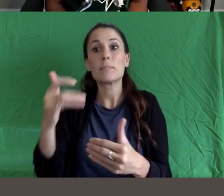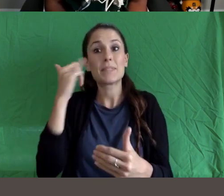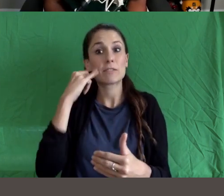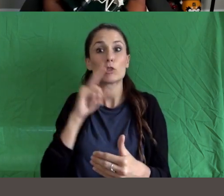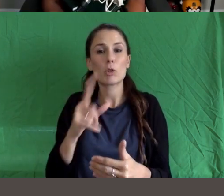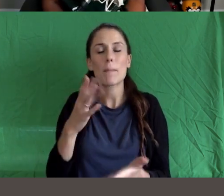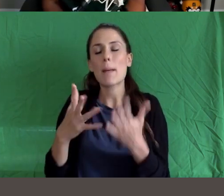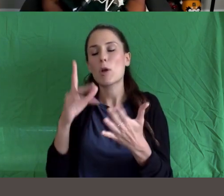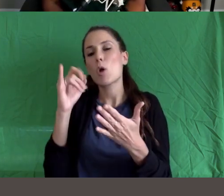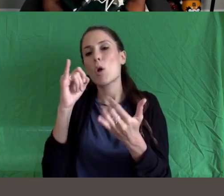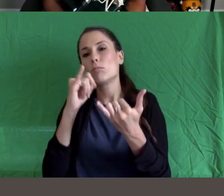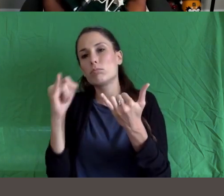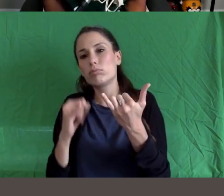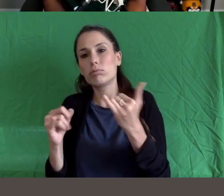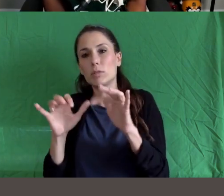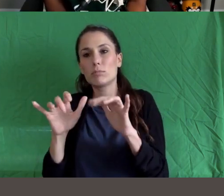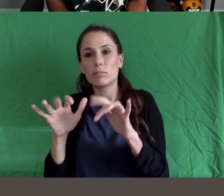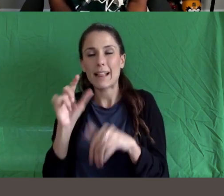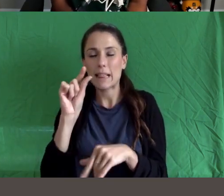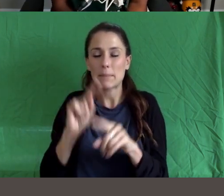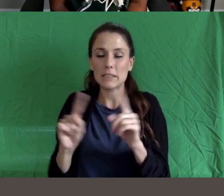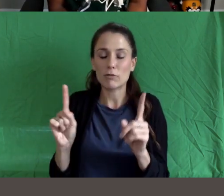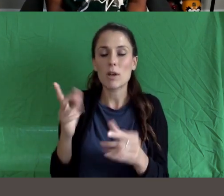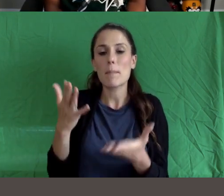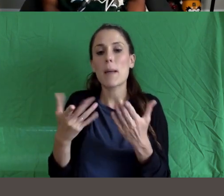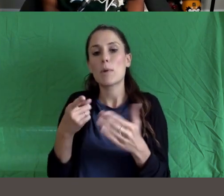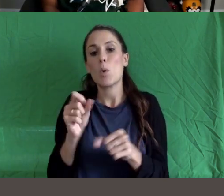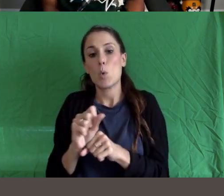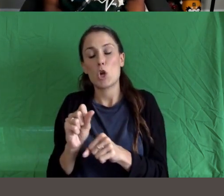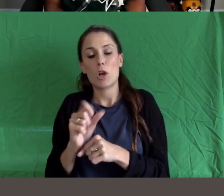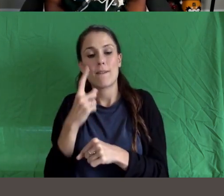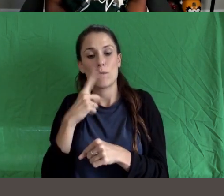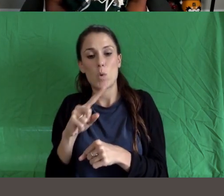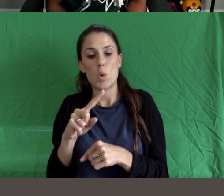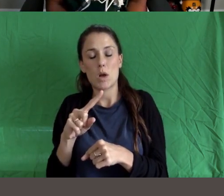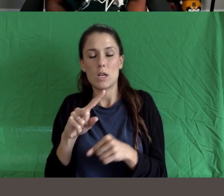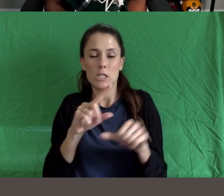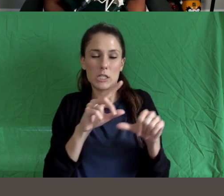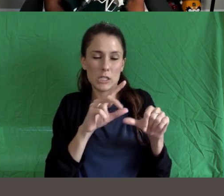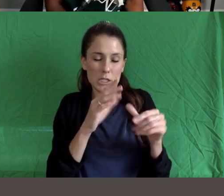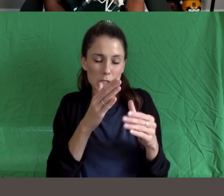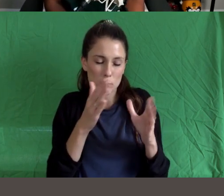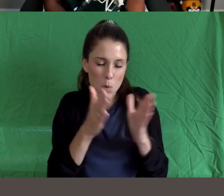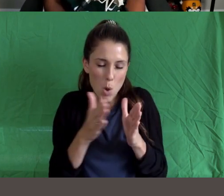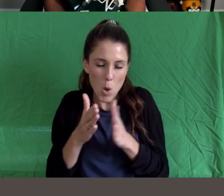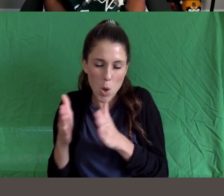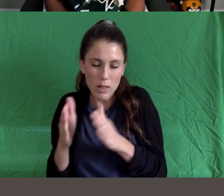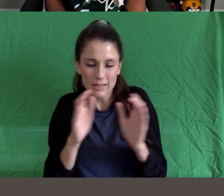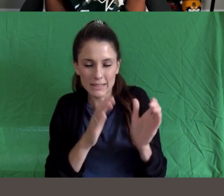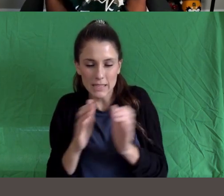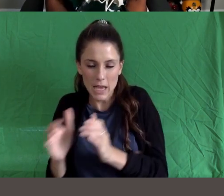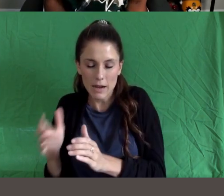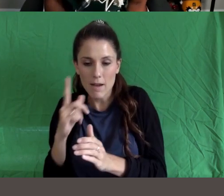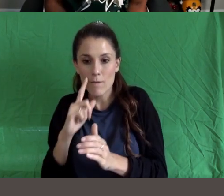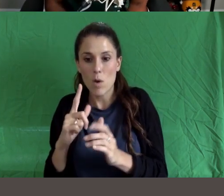code a little differently. Are you working for maybe small sets of large moves at one point,